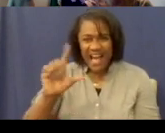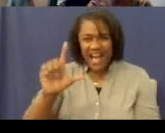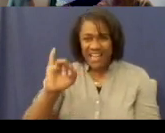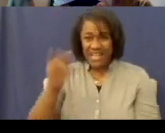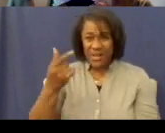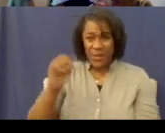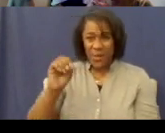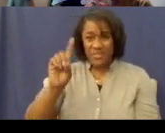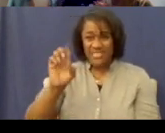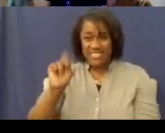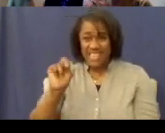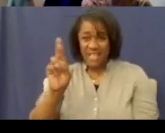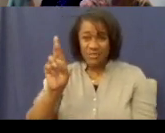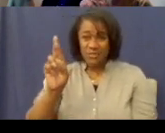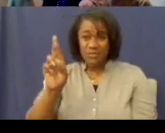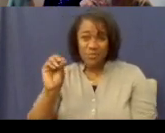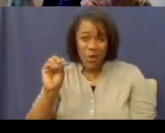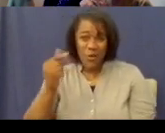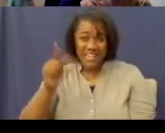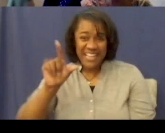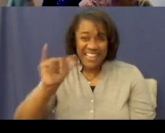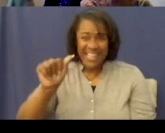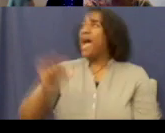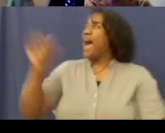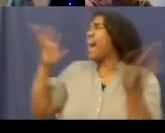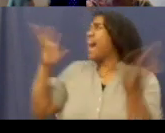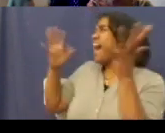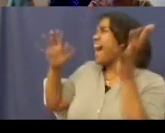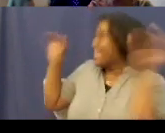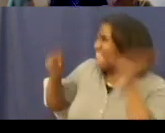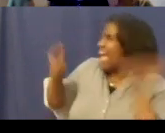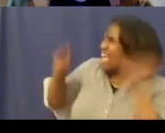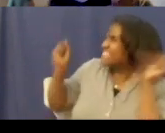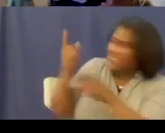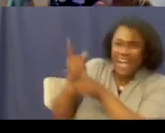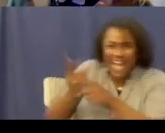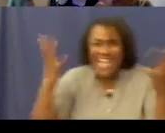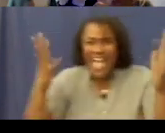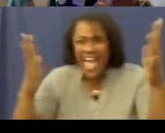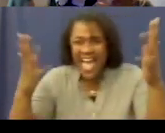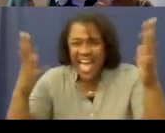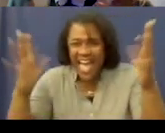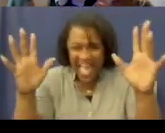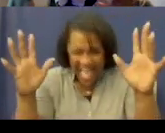Queenie: Yeah, that's it, hooray! Nina Schor: And there's one more.